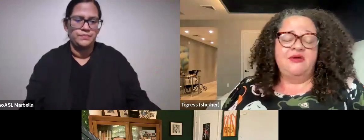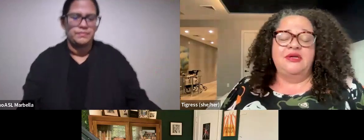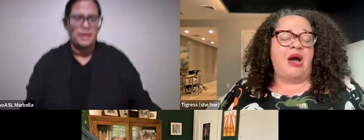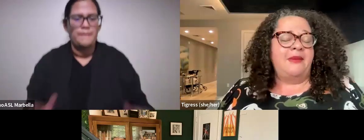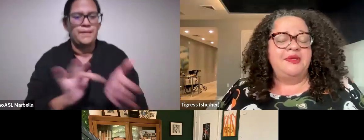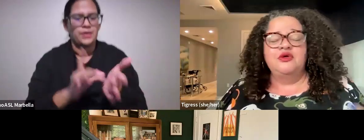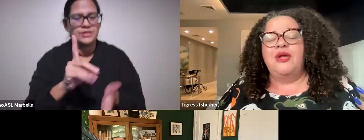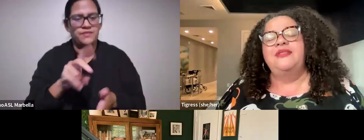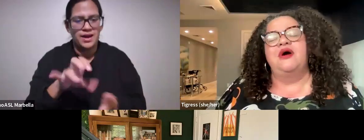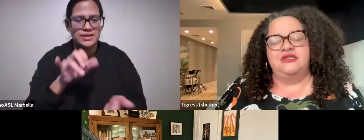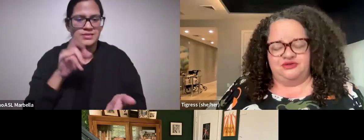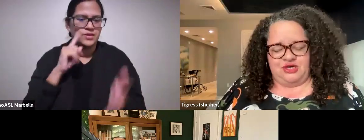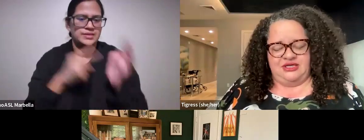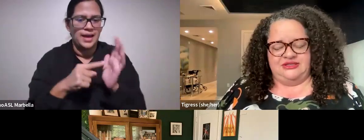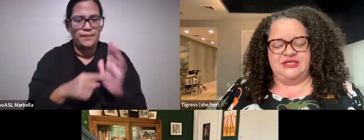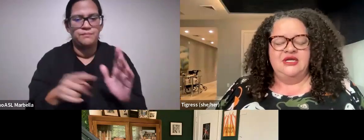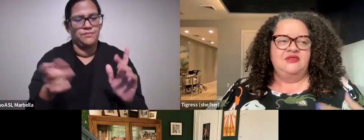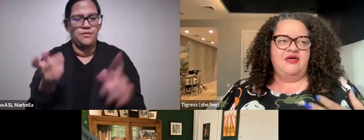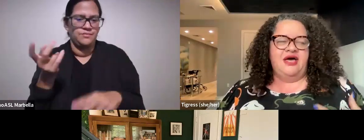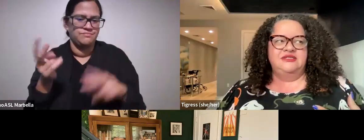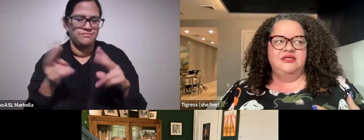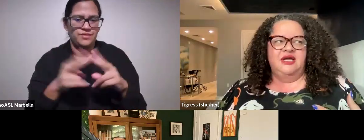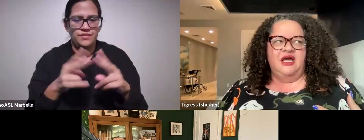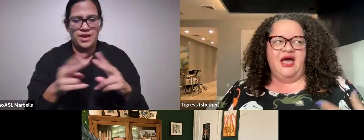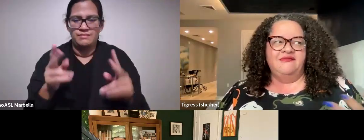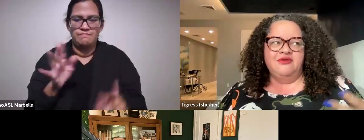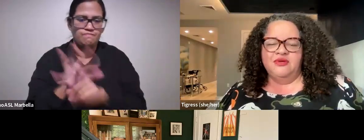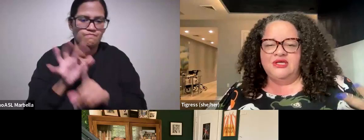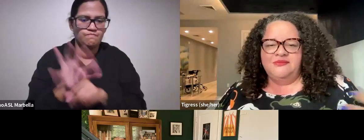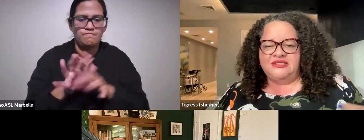very popular weight loss drugs that haven't really been